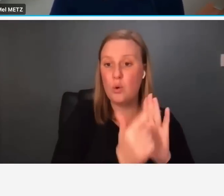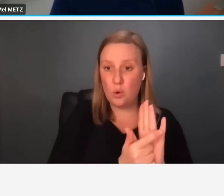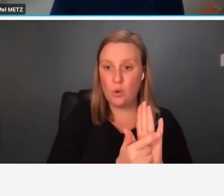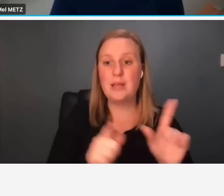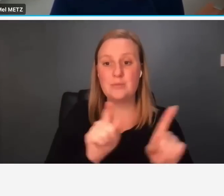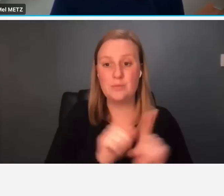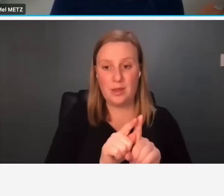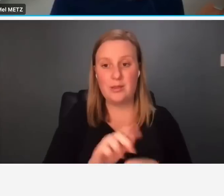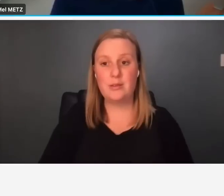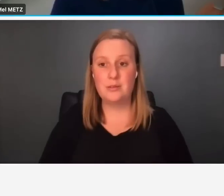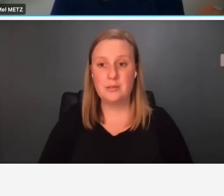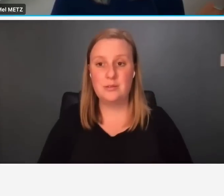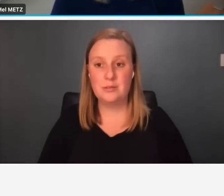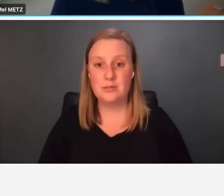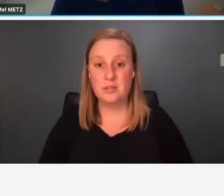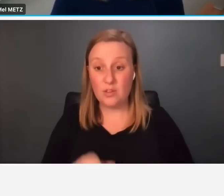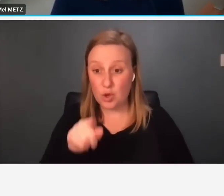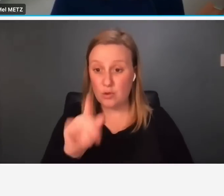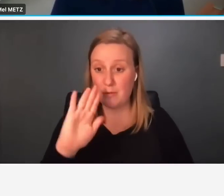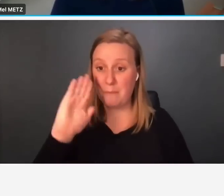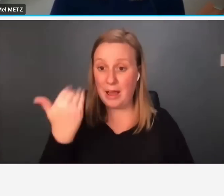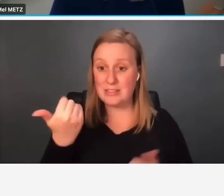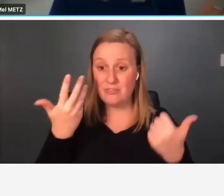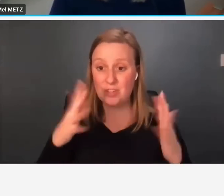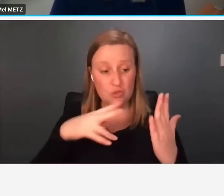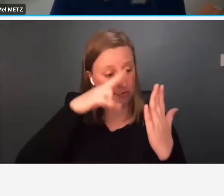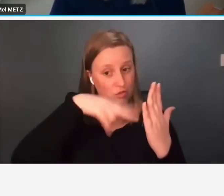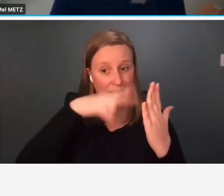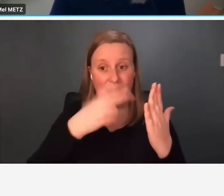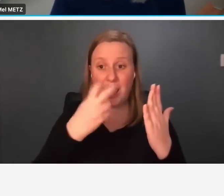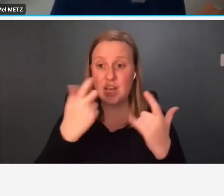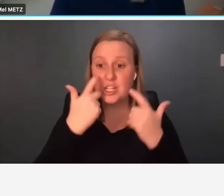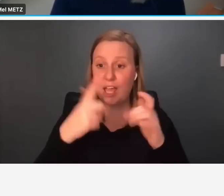For anyone who's ever taken the time to look at the current Aged Care Act approval of aged care